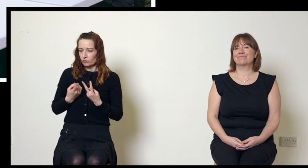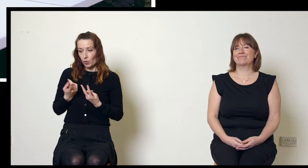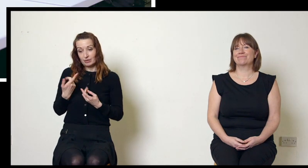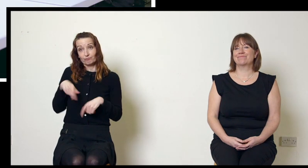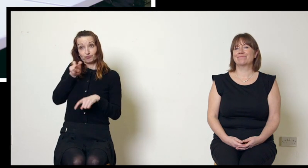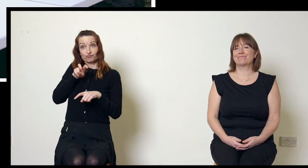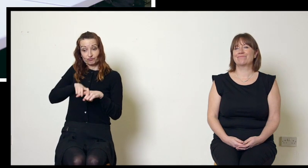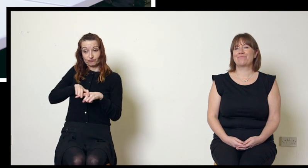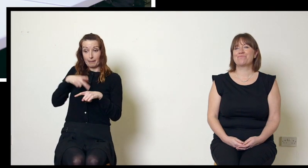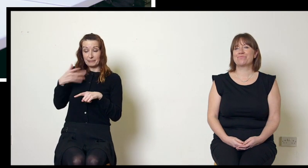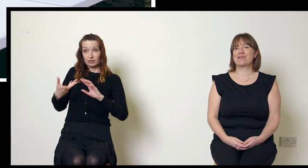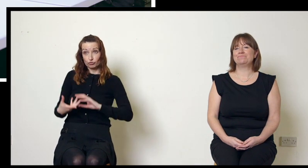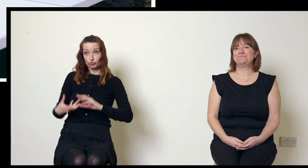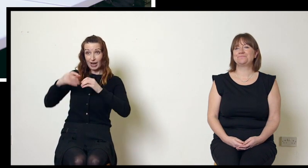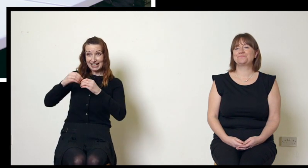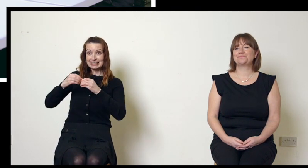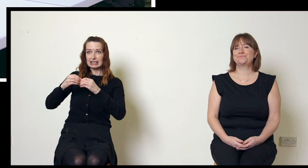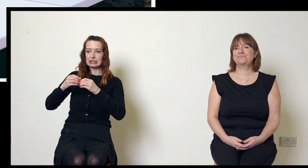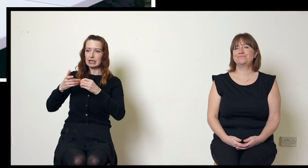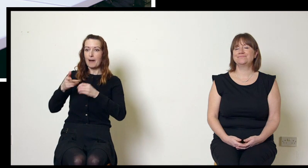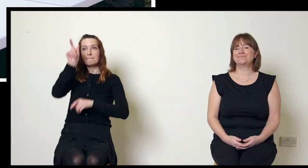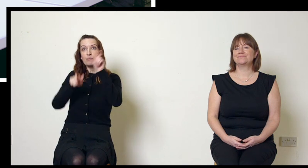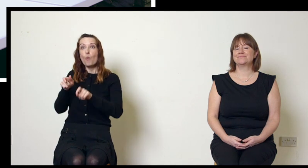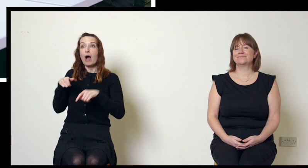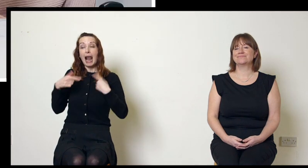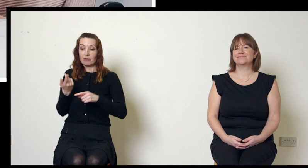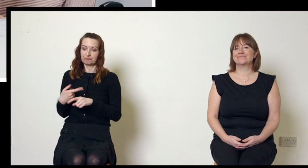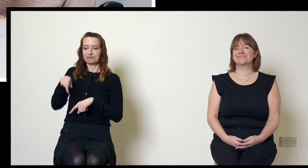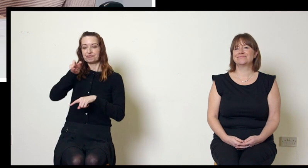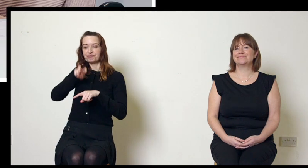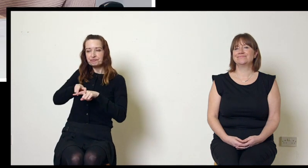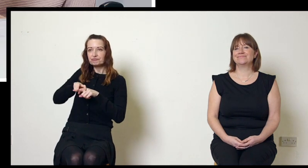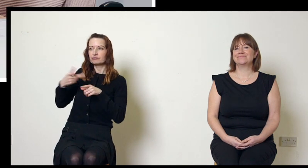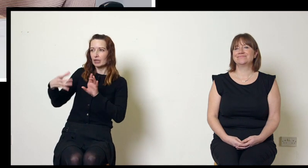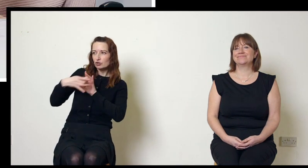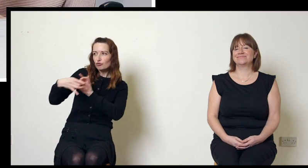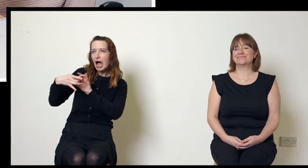that Charlie could probably say more about, that people could sit on and interact with. Yeah, and it was a great space.